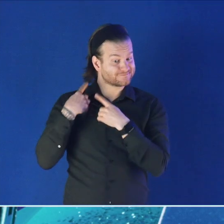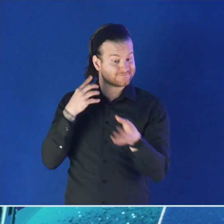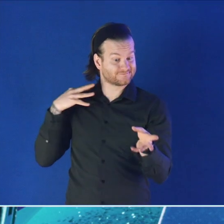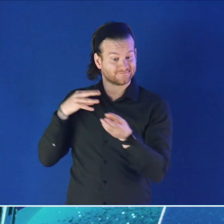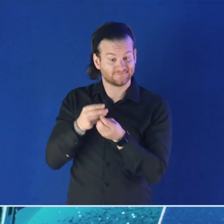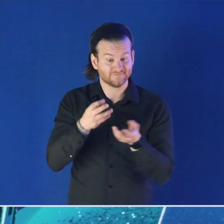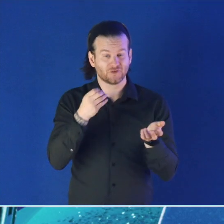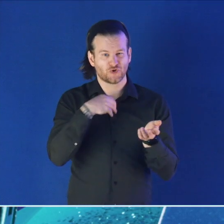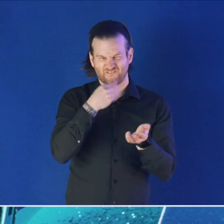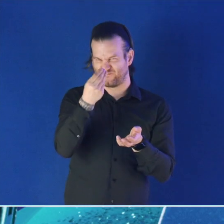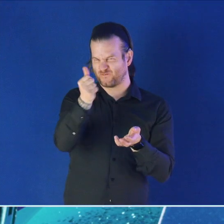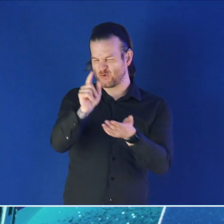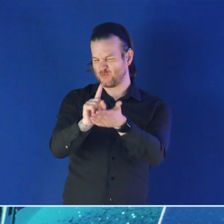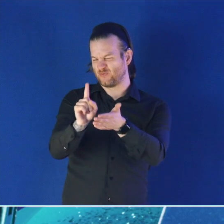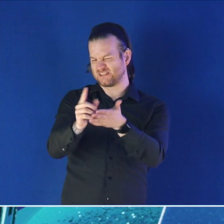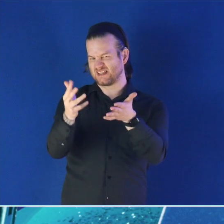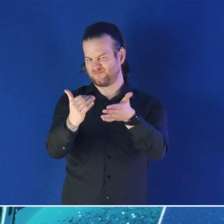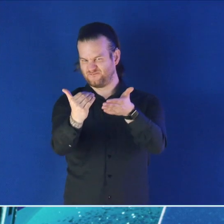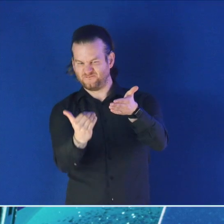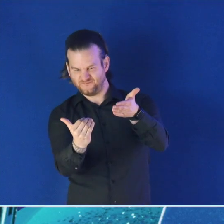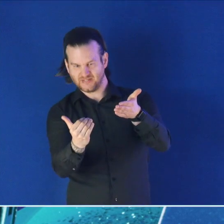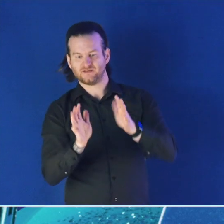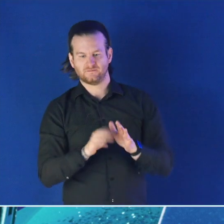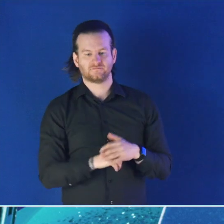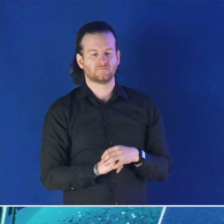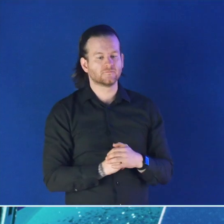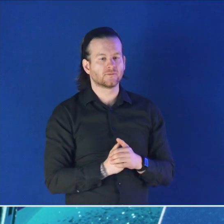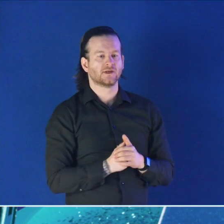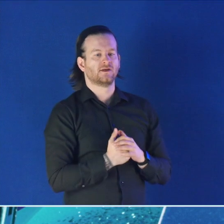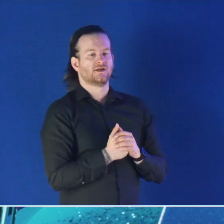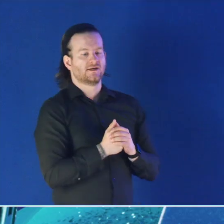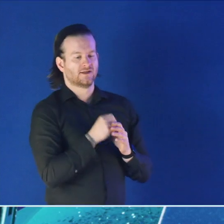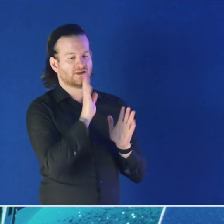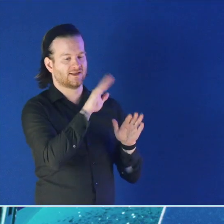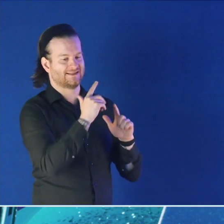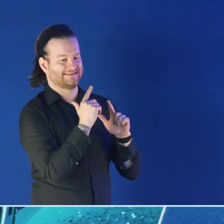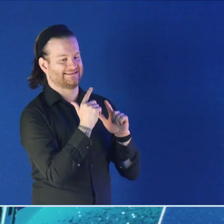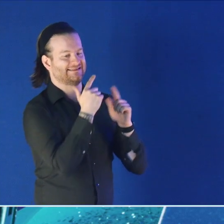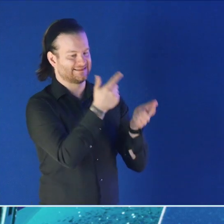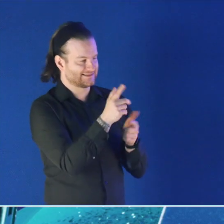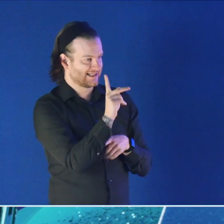Karen, I know that you have got a very personal passion about being in this space as well.